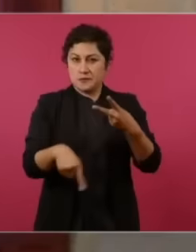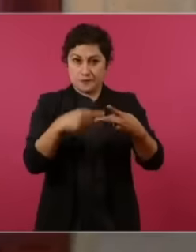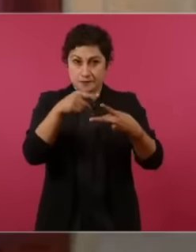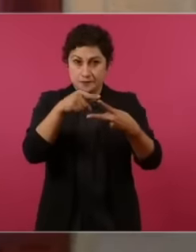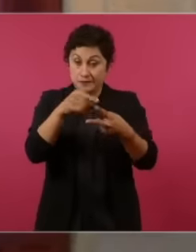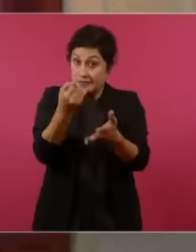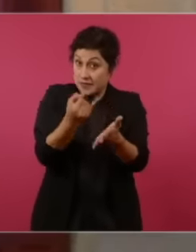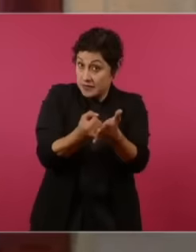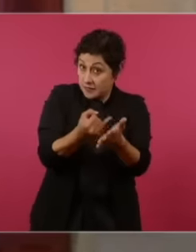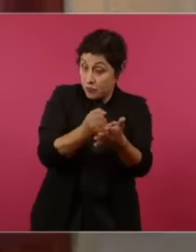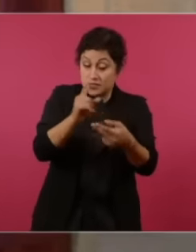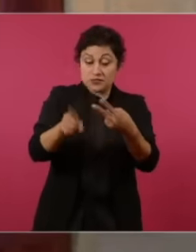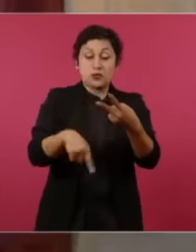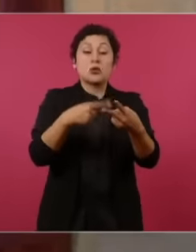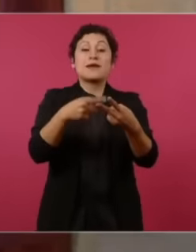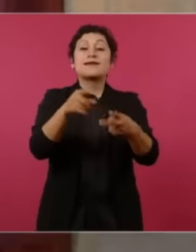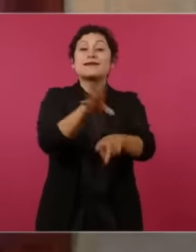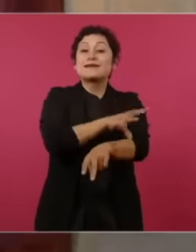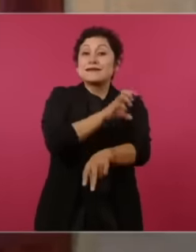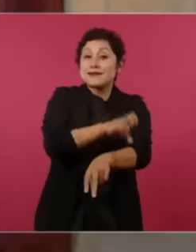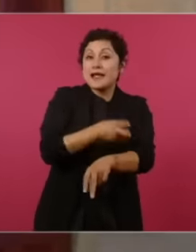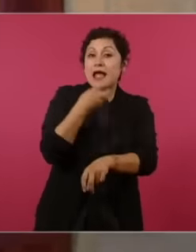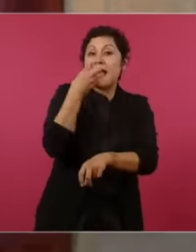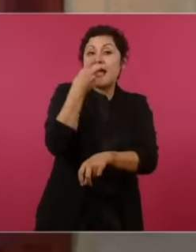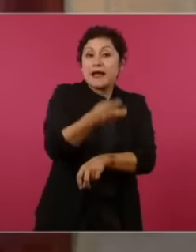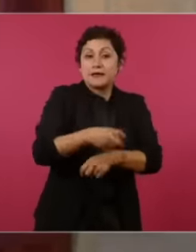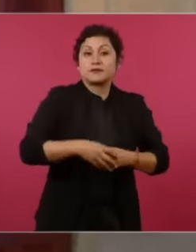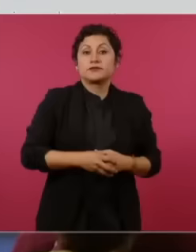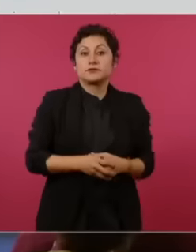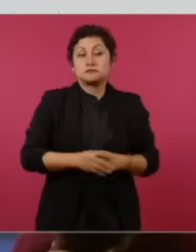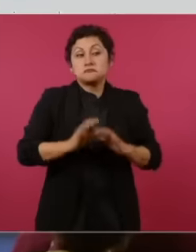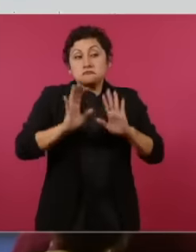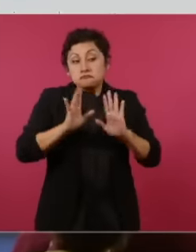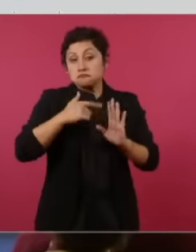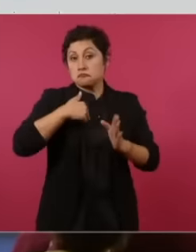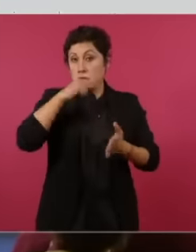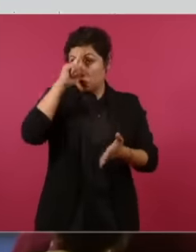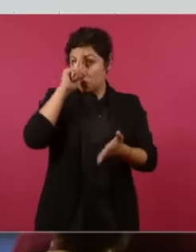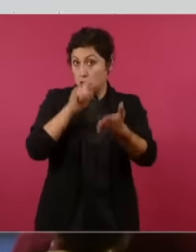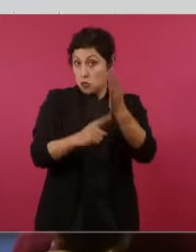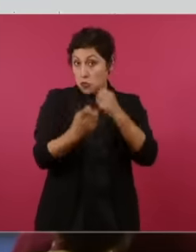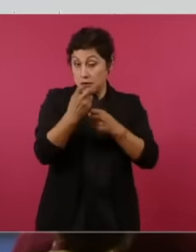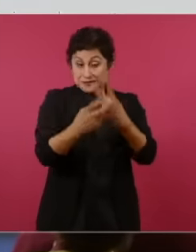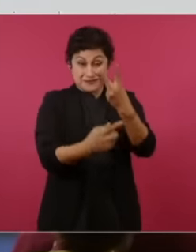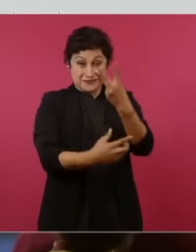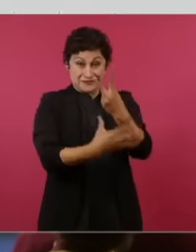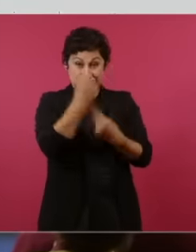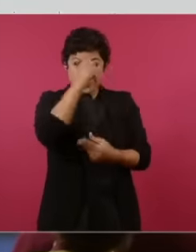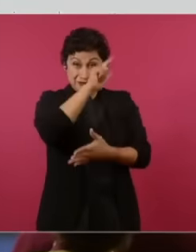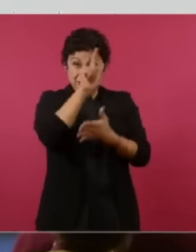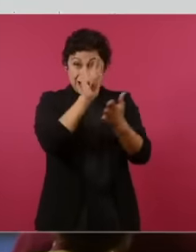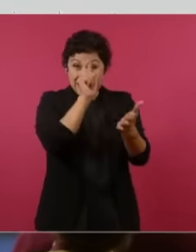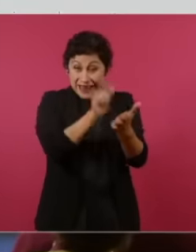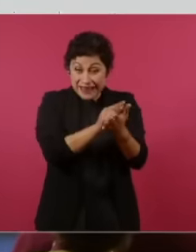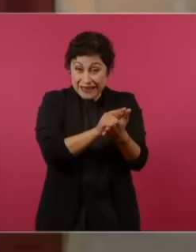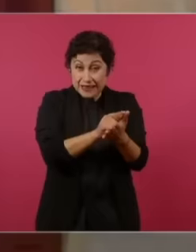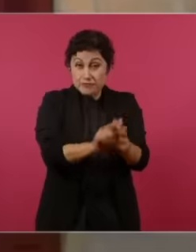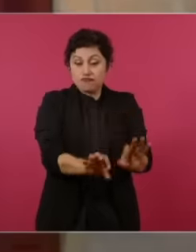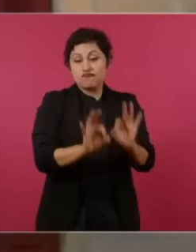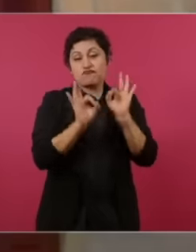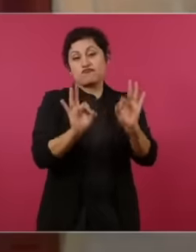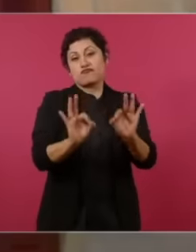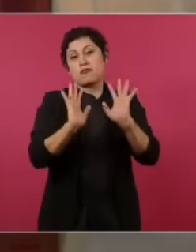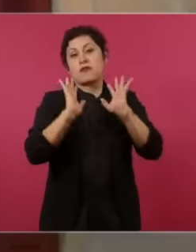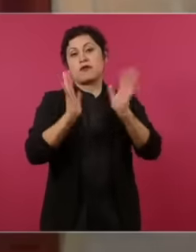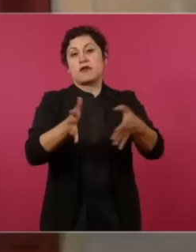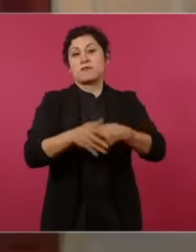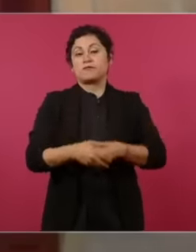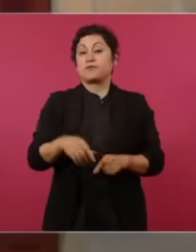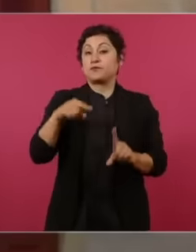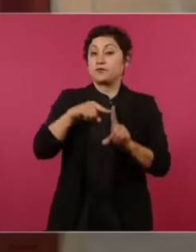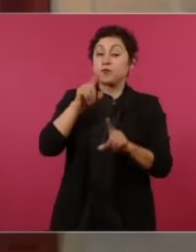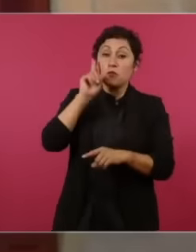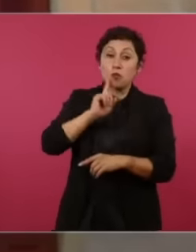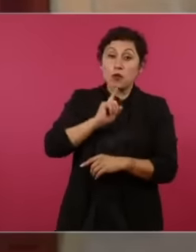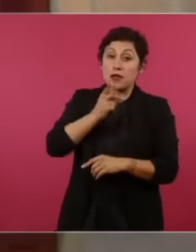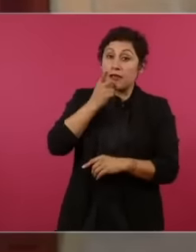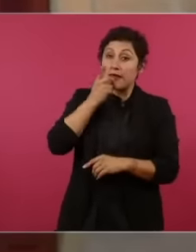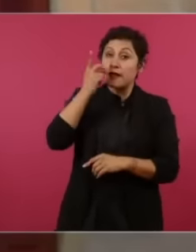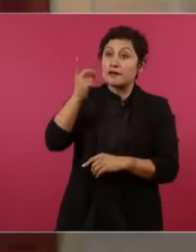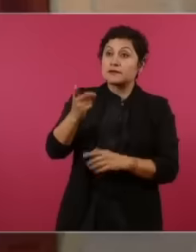Aha, very good. I think that with those two and the teacher, we would move forward,